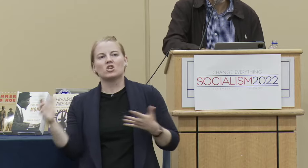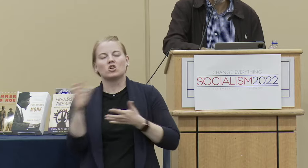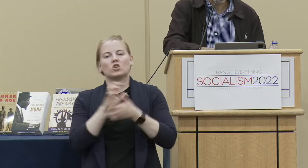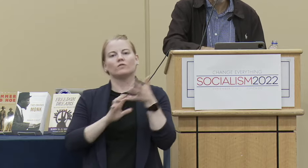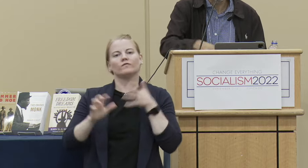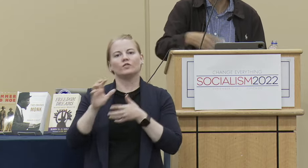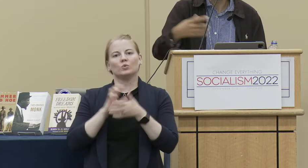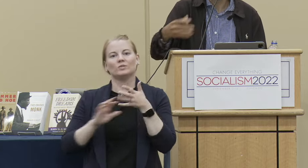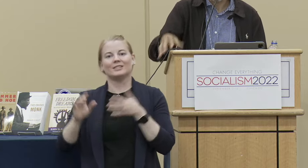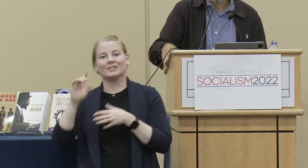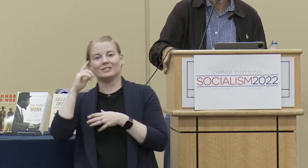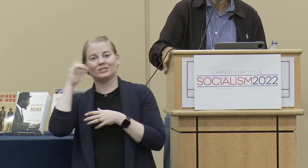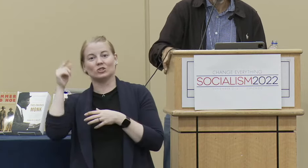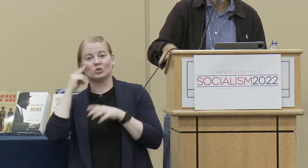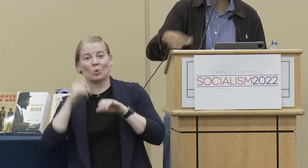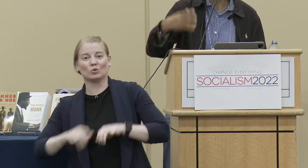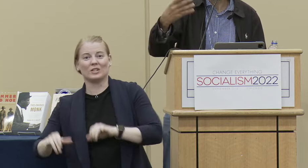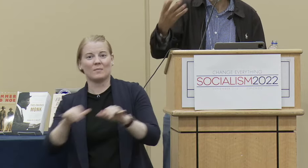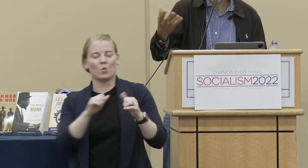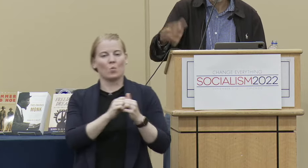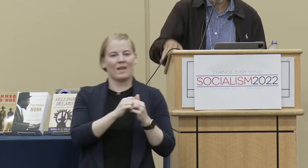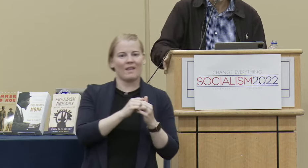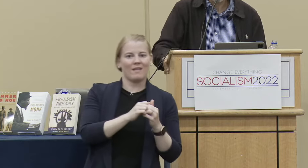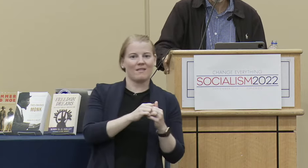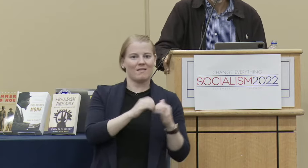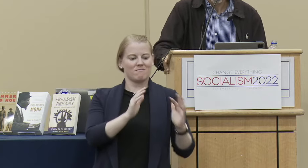it conflated the emergence of socialism with the appearance